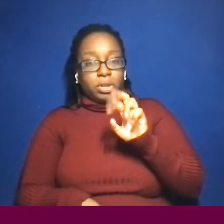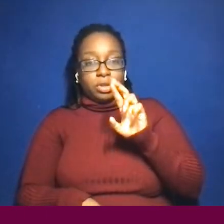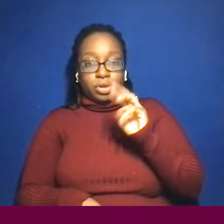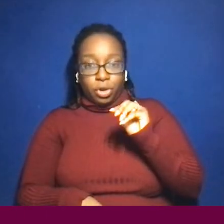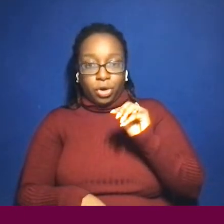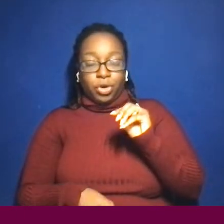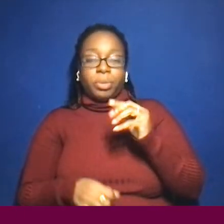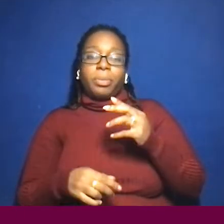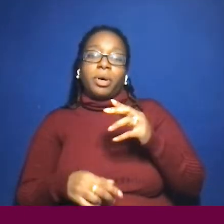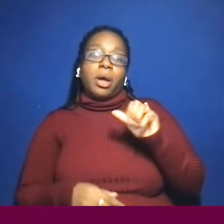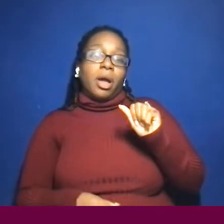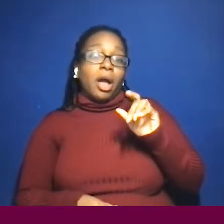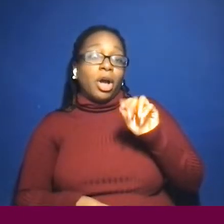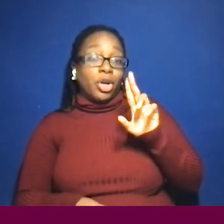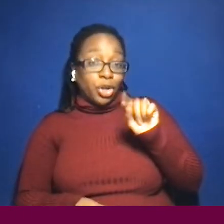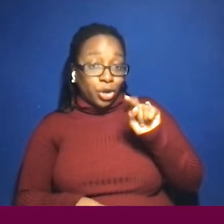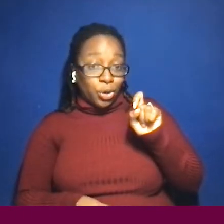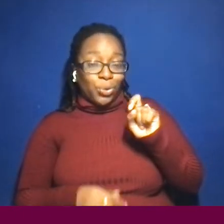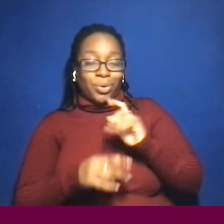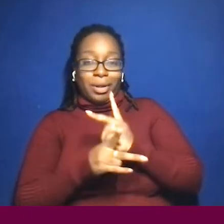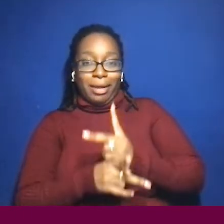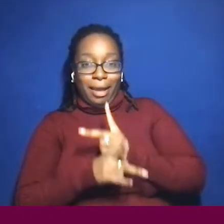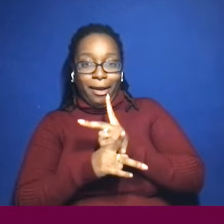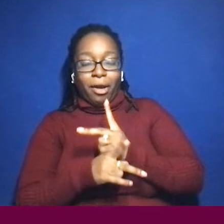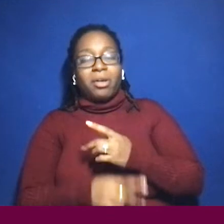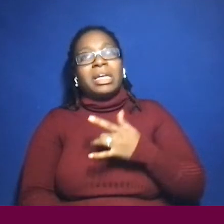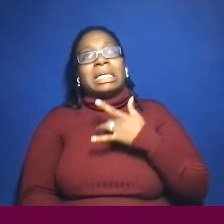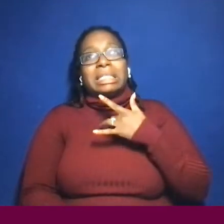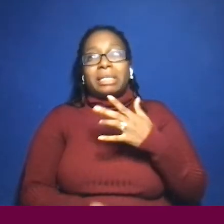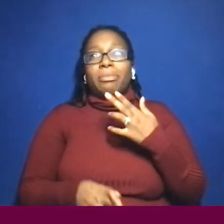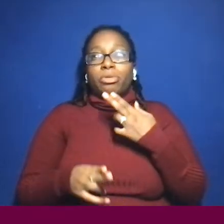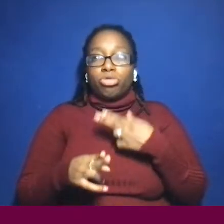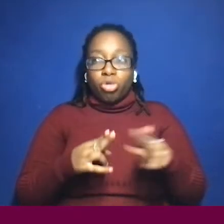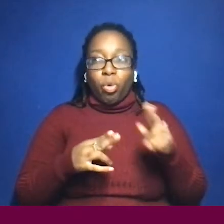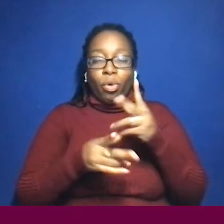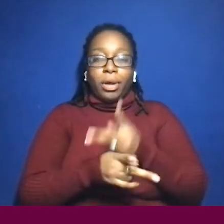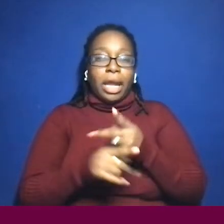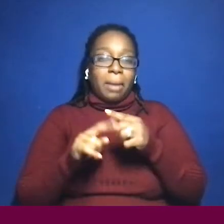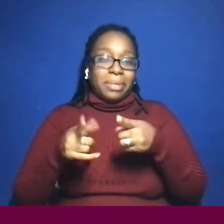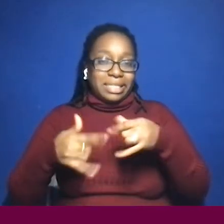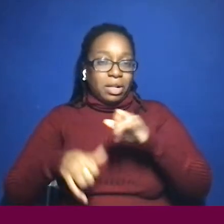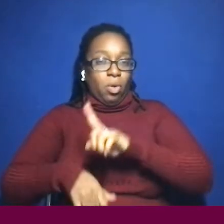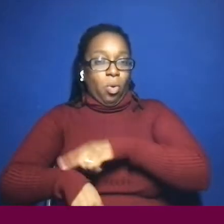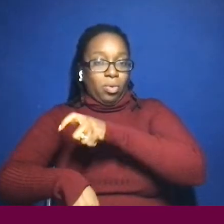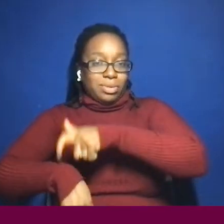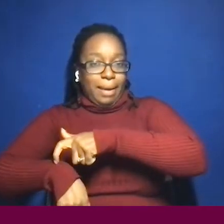acute care, which hospitals do, but for a longer period for people who needed long period of rehab